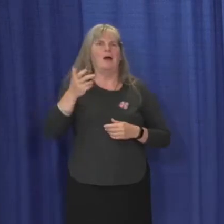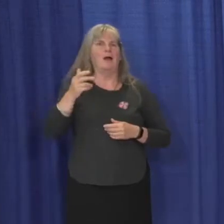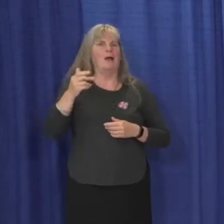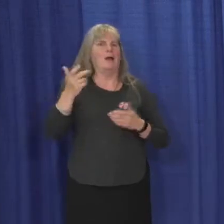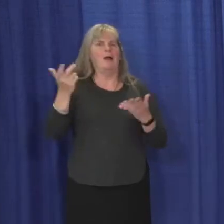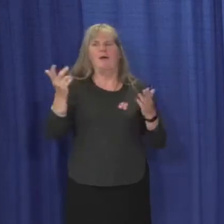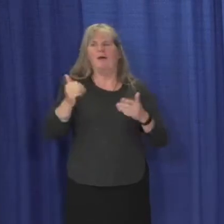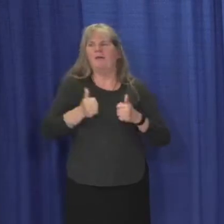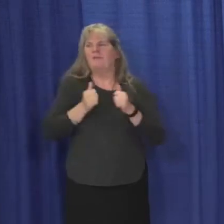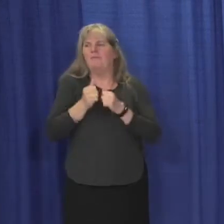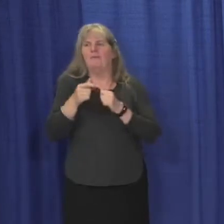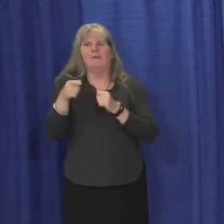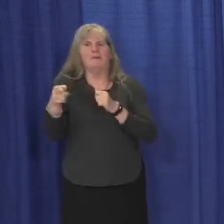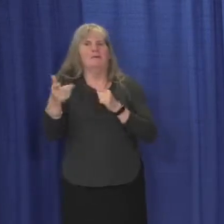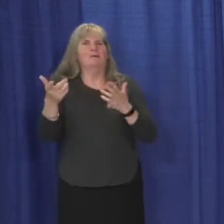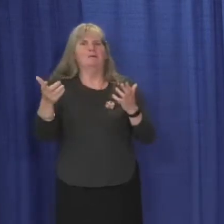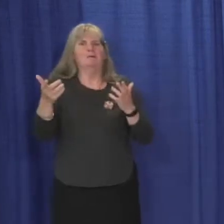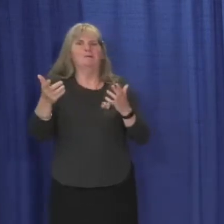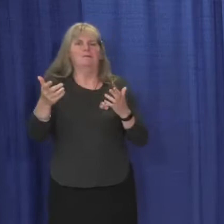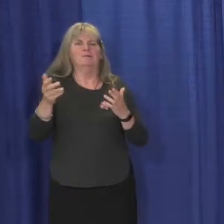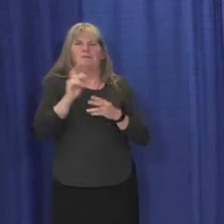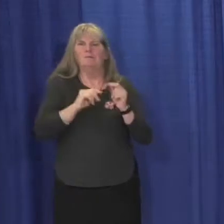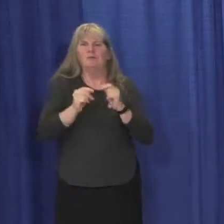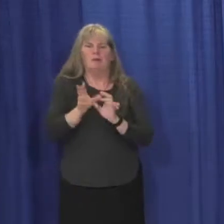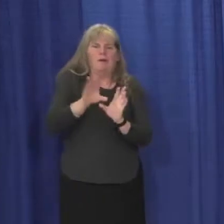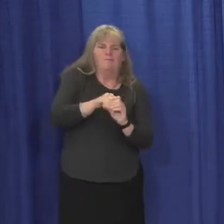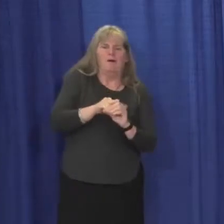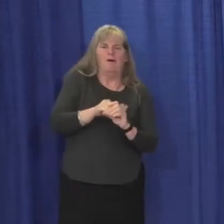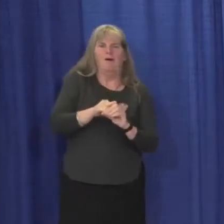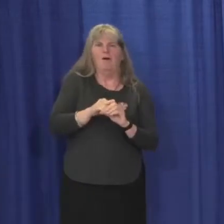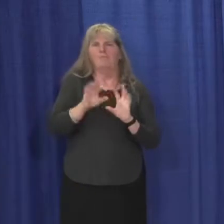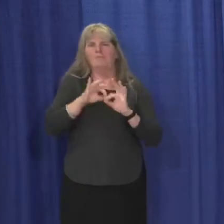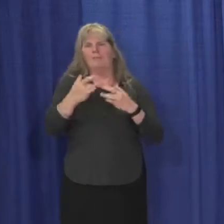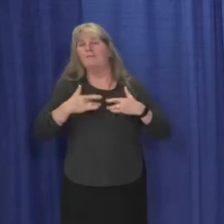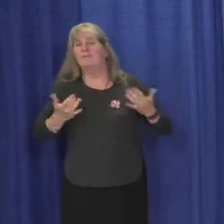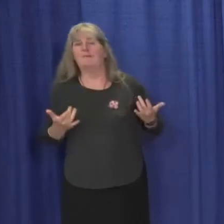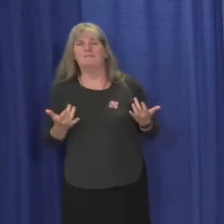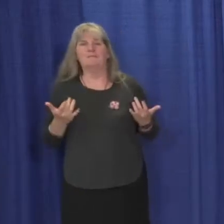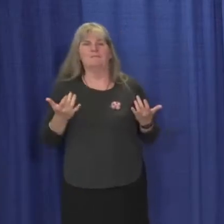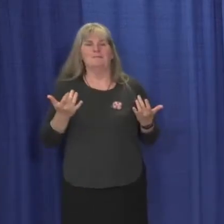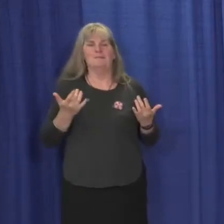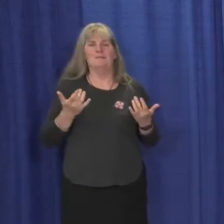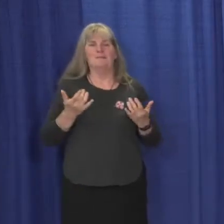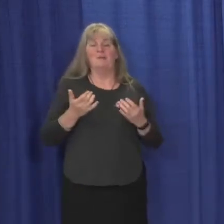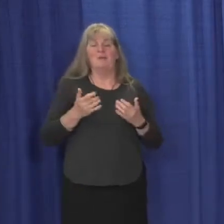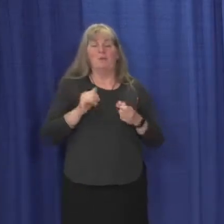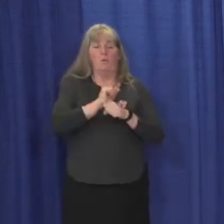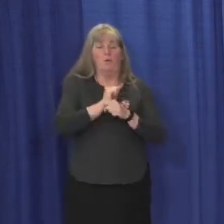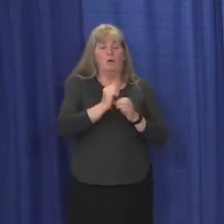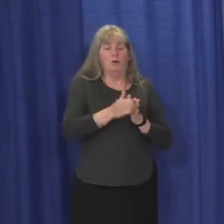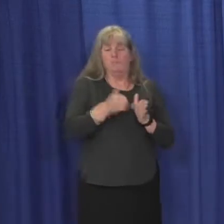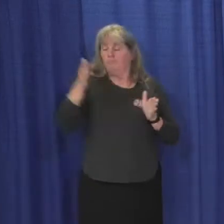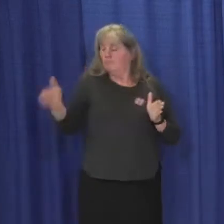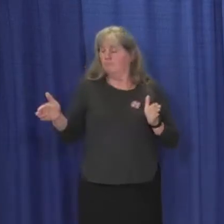to on the street, maybe live with. People who take part in a family gathering.